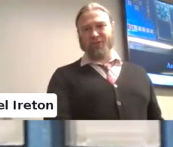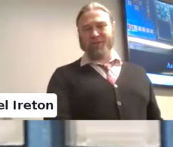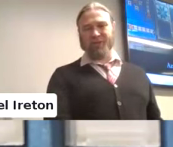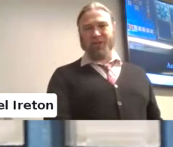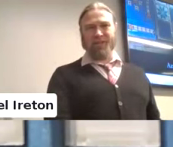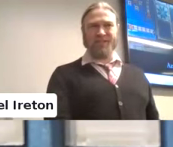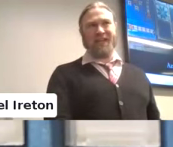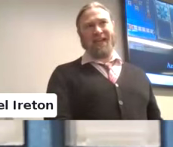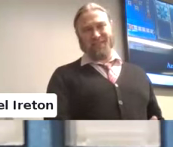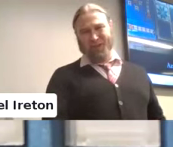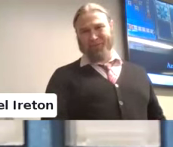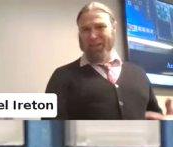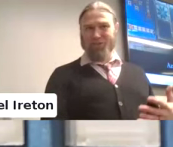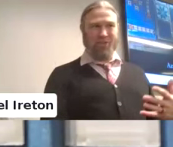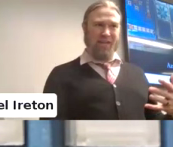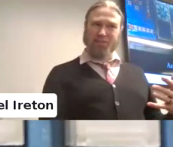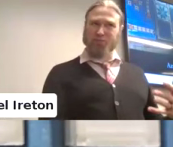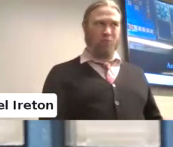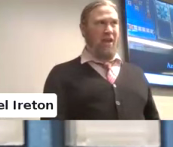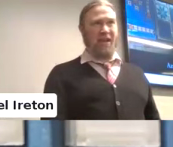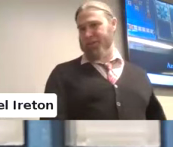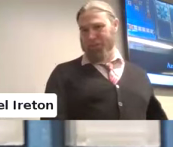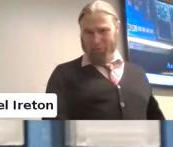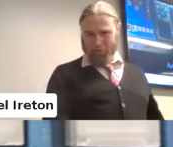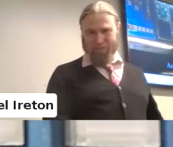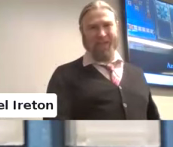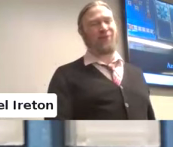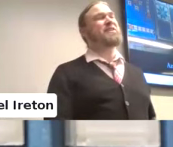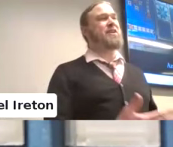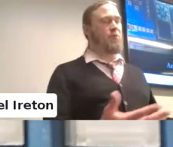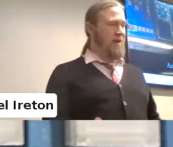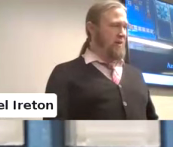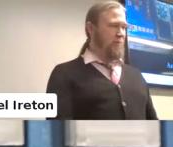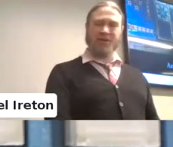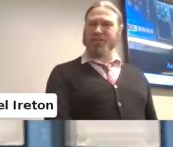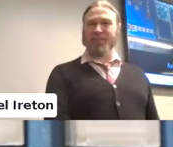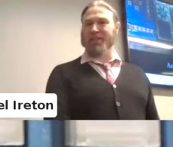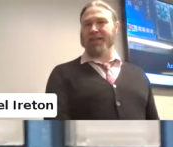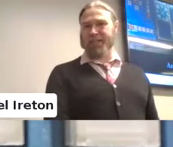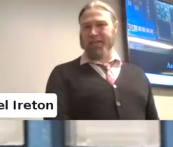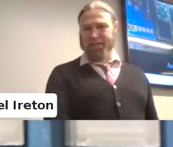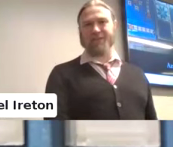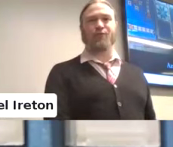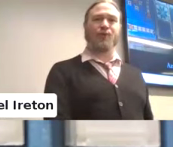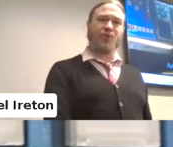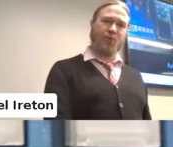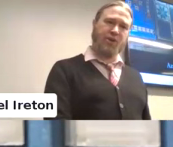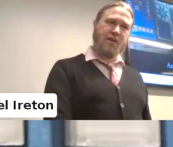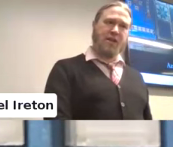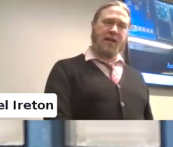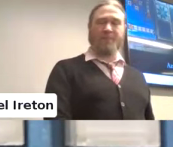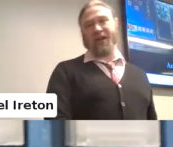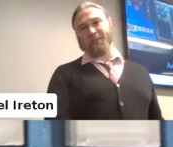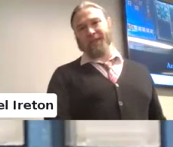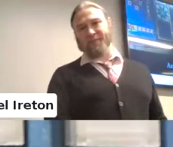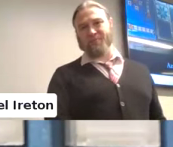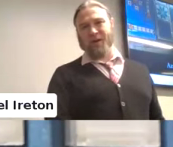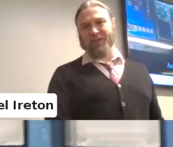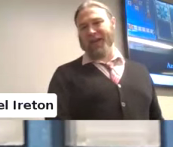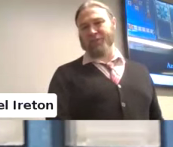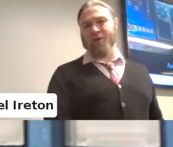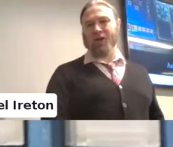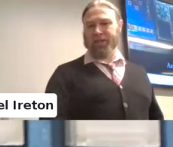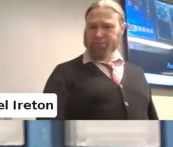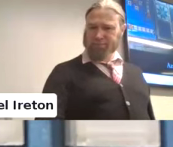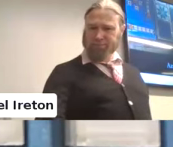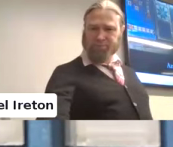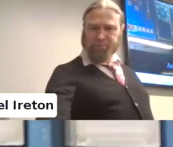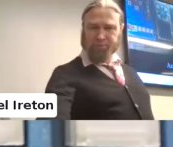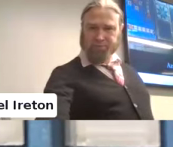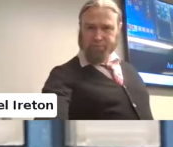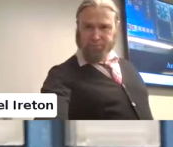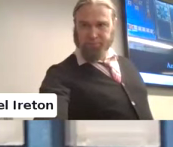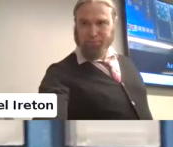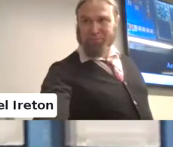But, wound up being making the game far more acceptable.